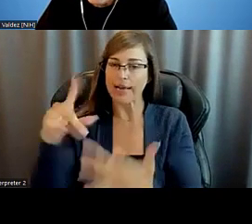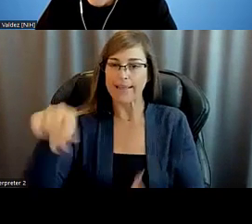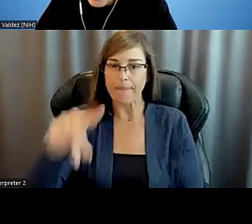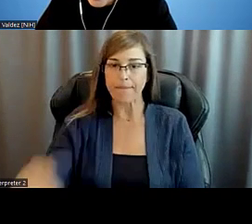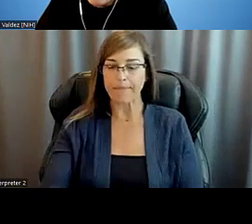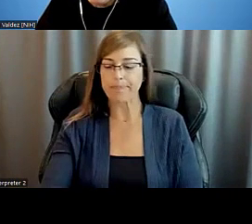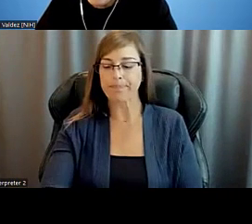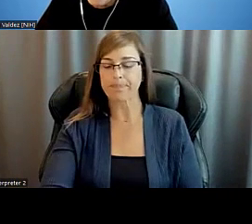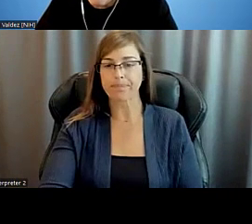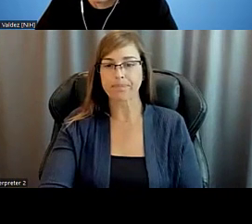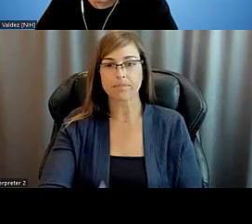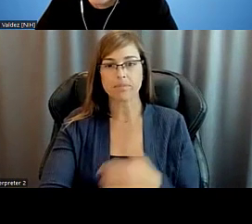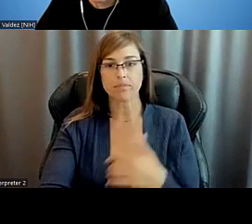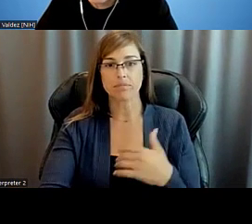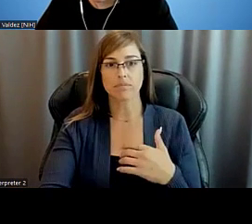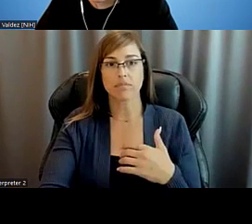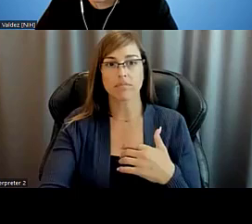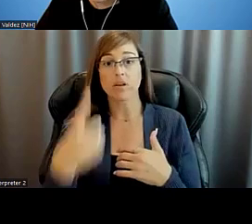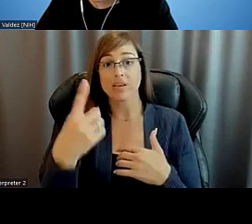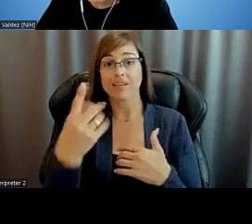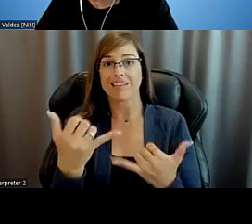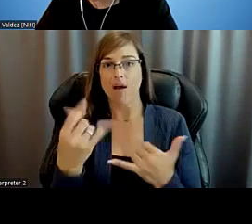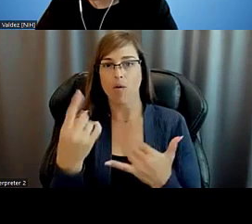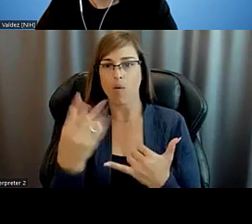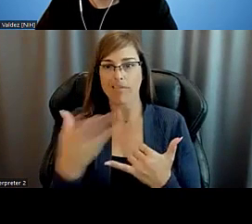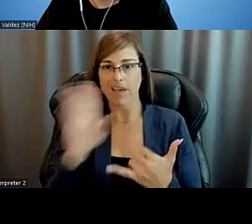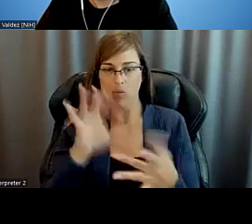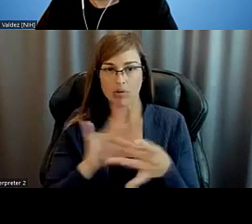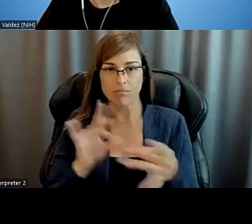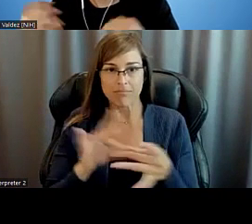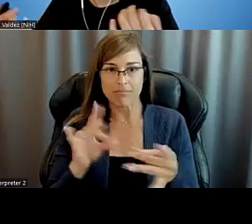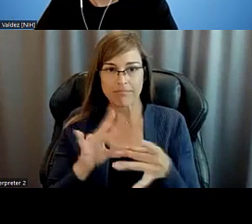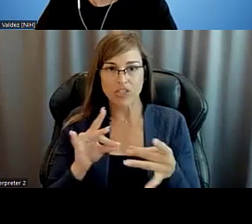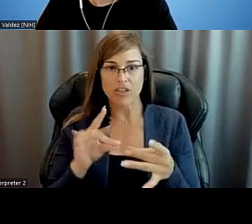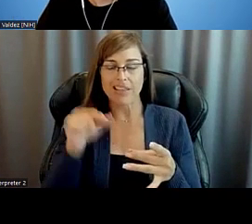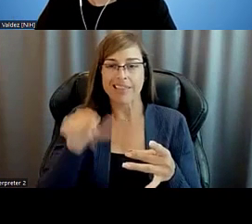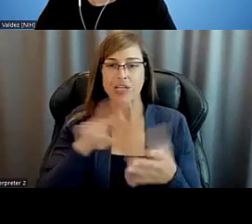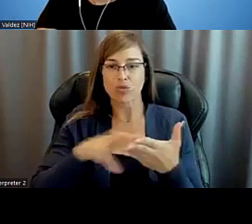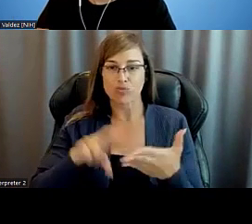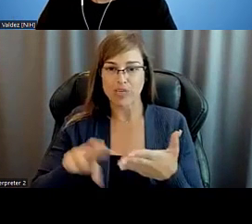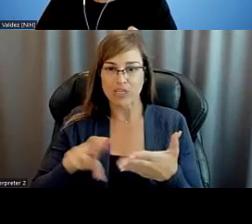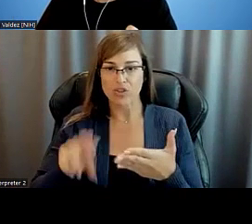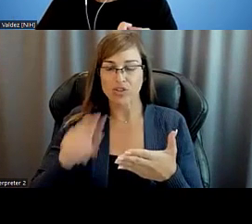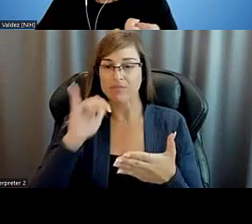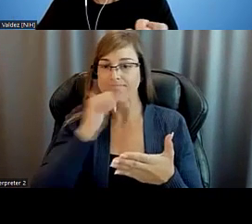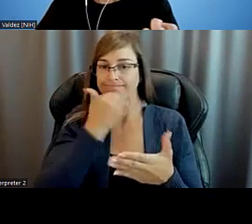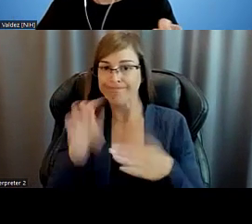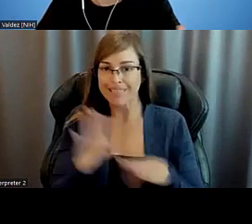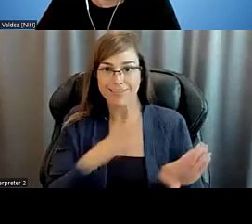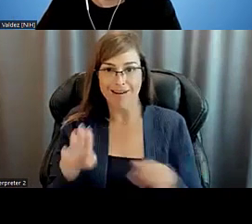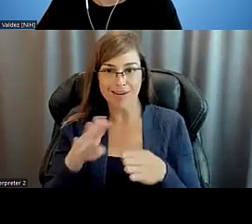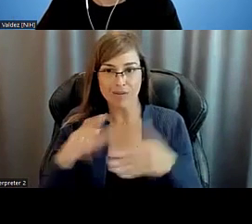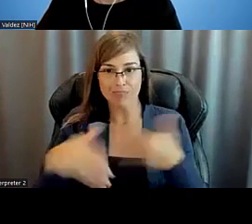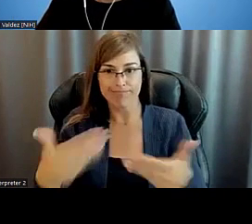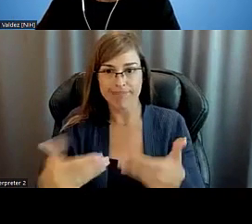Now, one thing I'll also mention here is that, again, this is a research misconduct proceeding. It's got to be confidential,